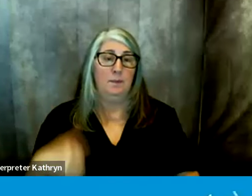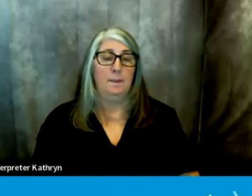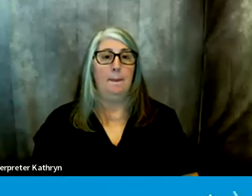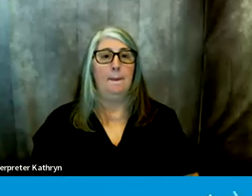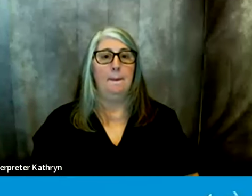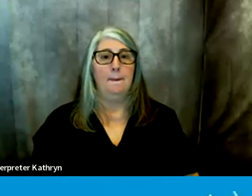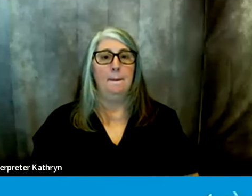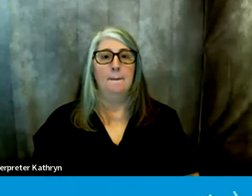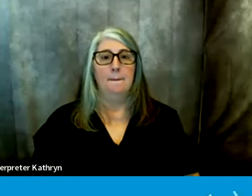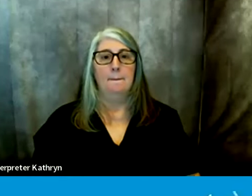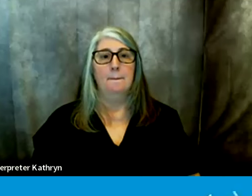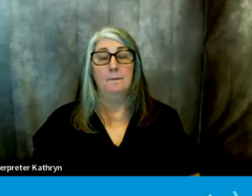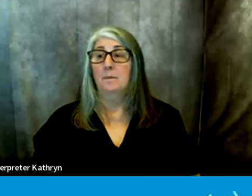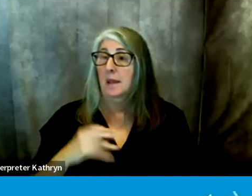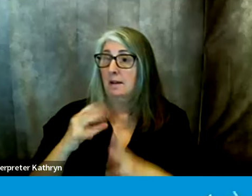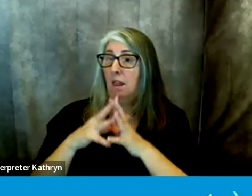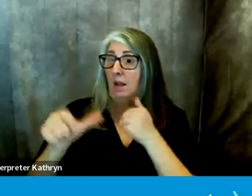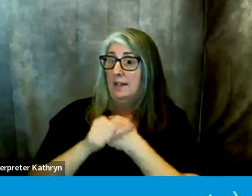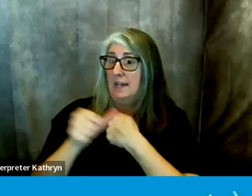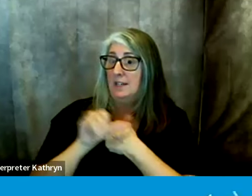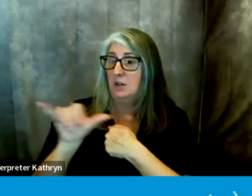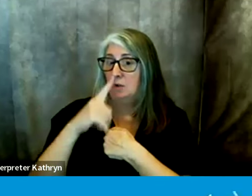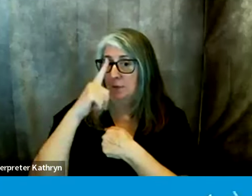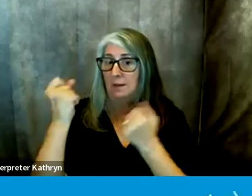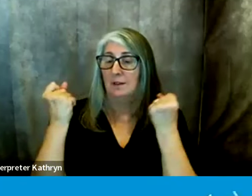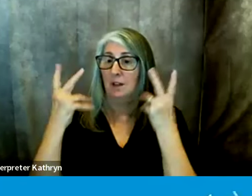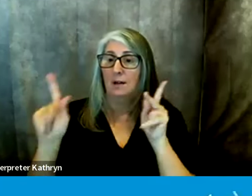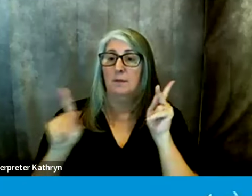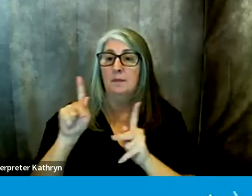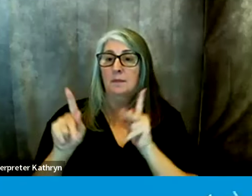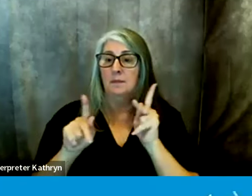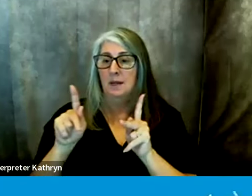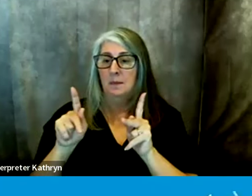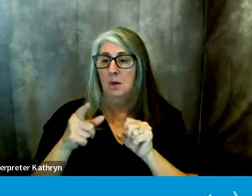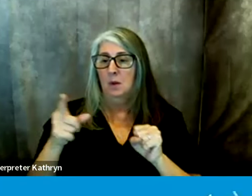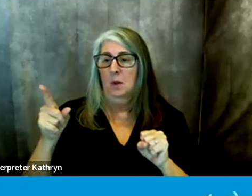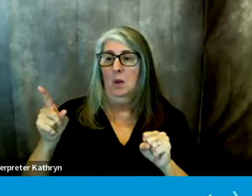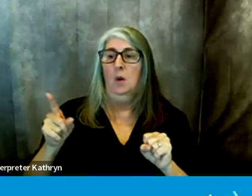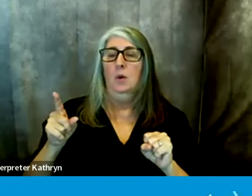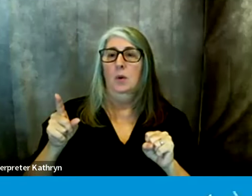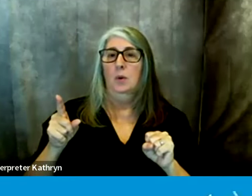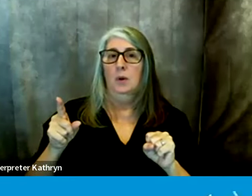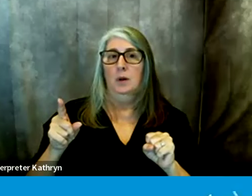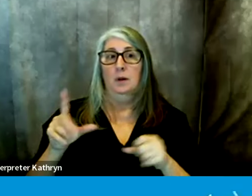And a lot of danger too, because a lot of people who are in the community with paralysis